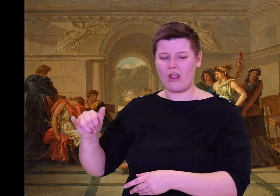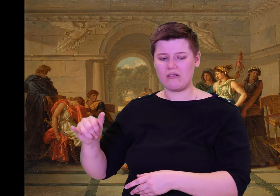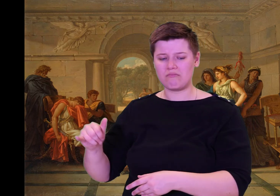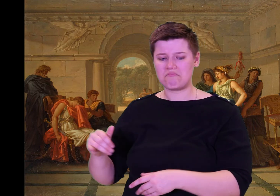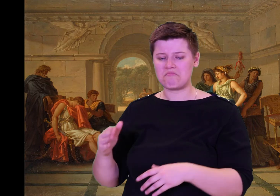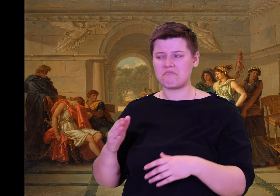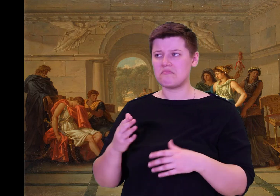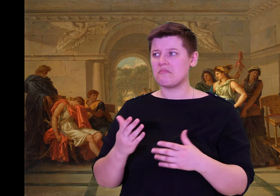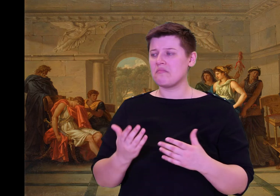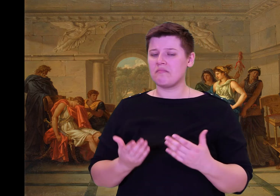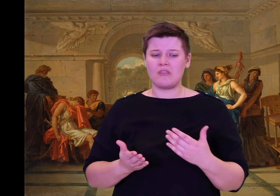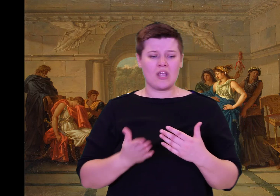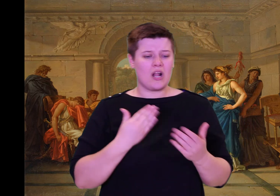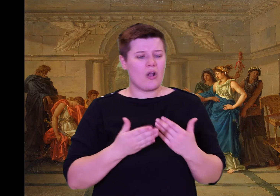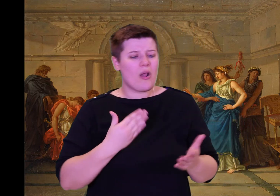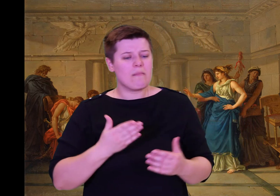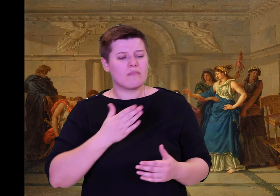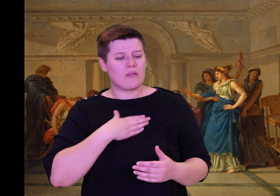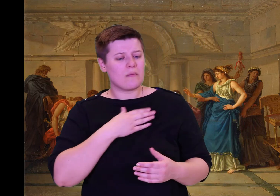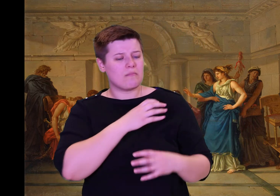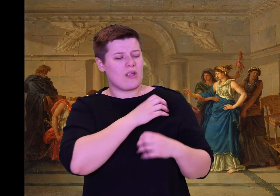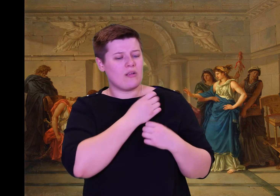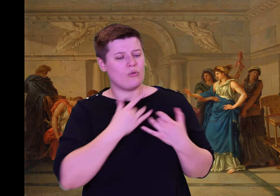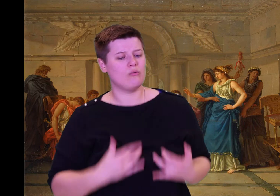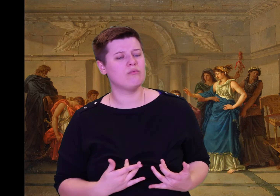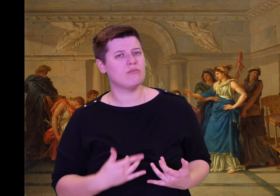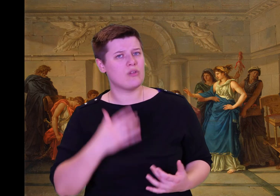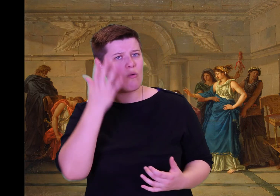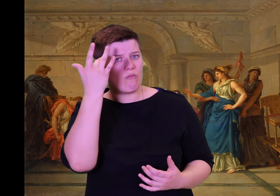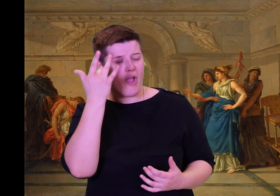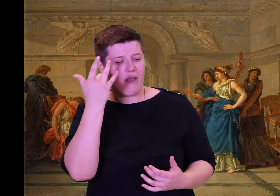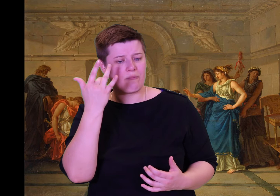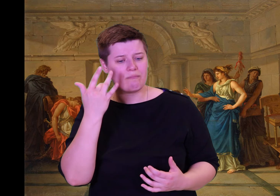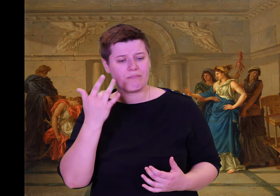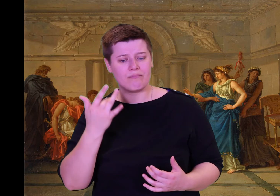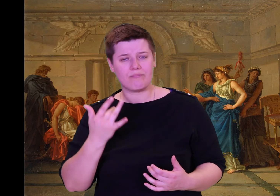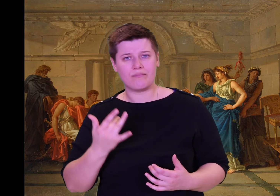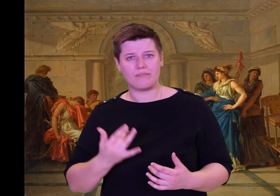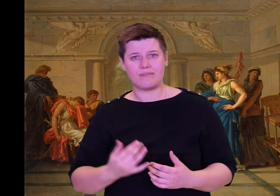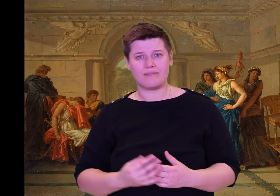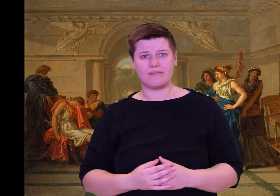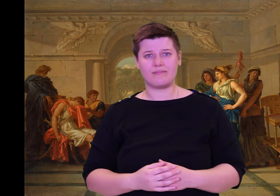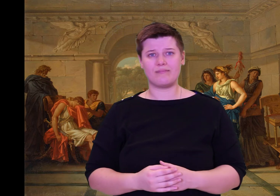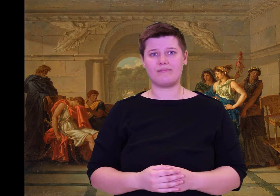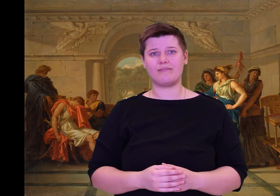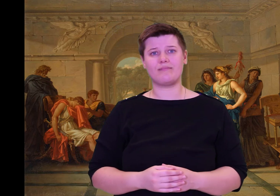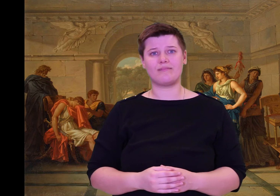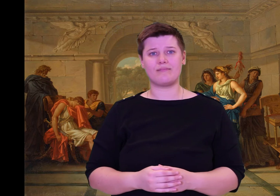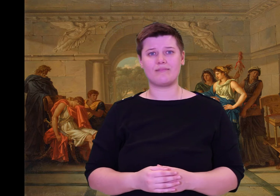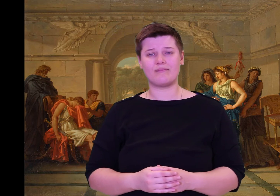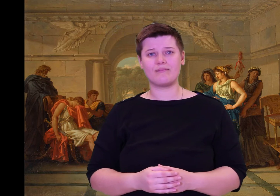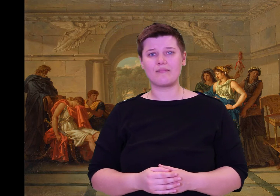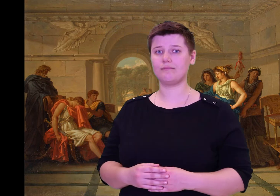So many men were killed, and many left behind at Troy.'